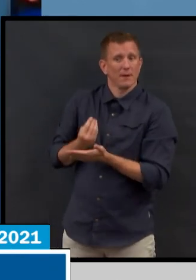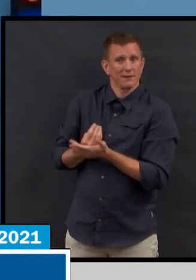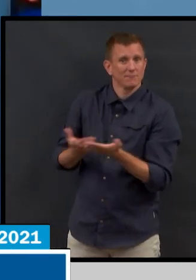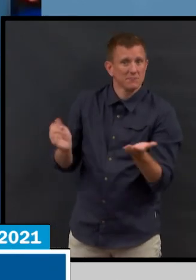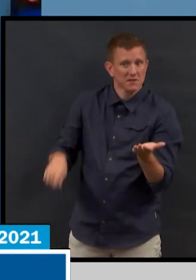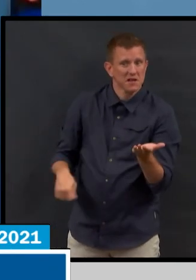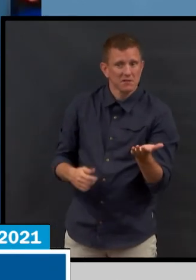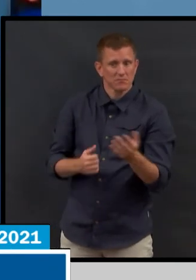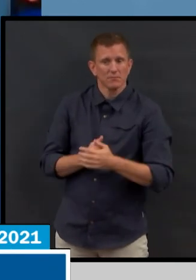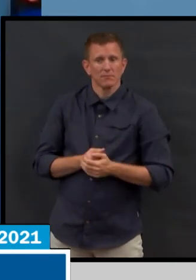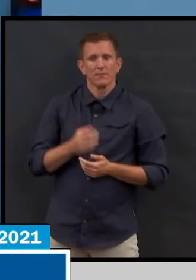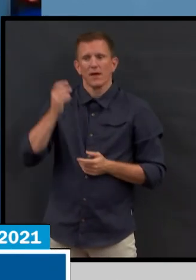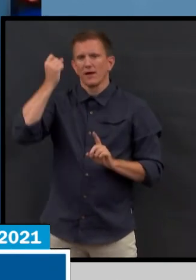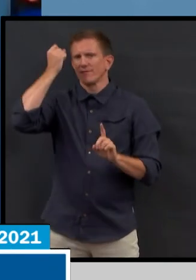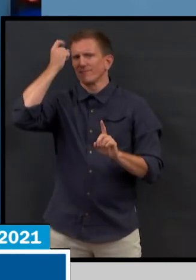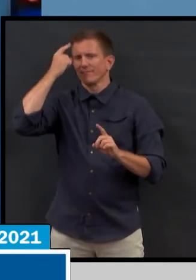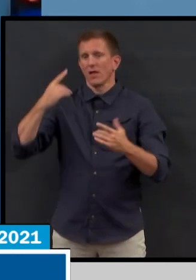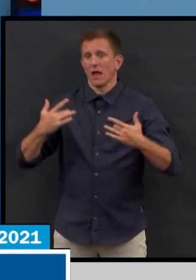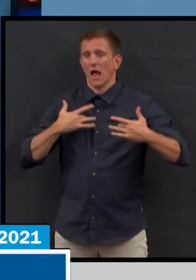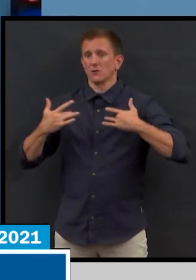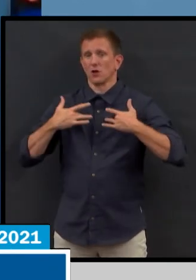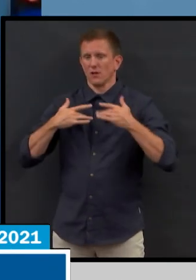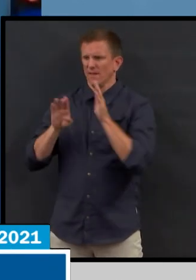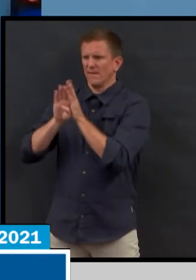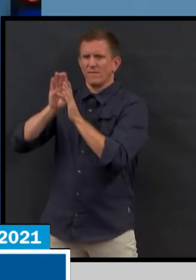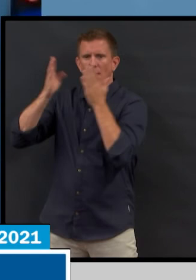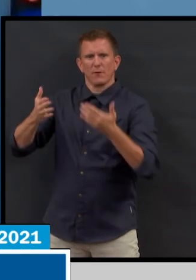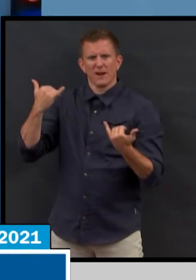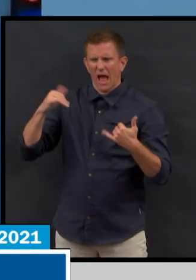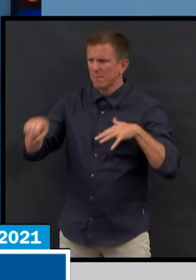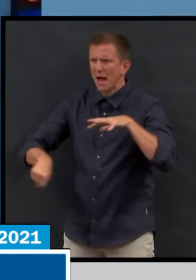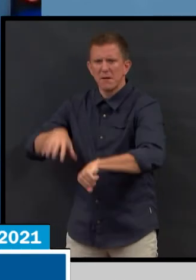process to do an accessory dwelling unit if you live in the residence where you're moving forward